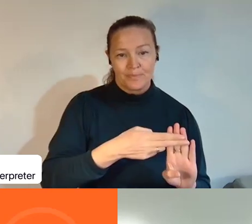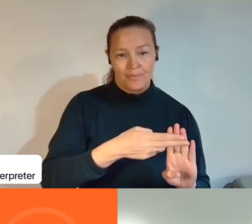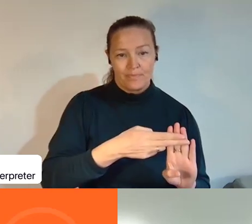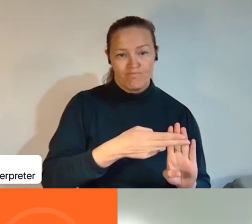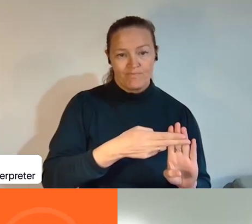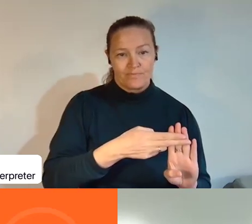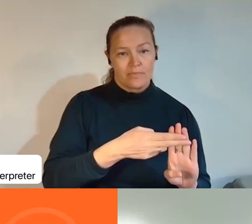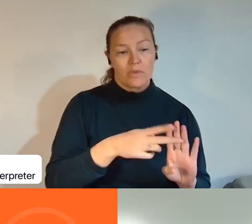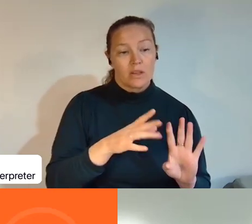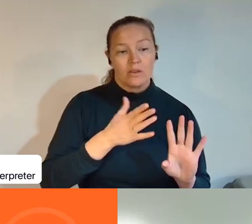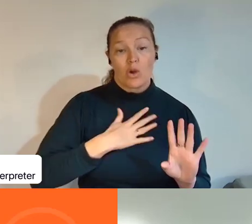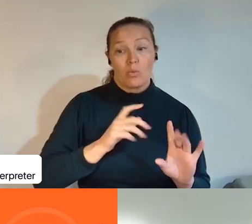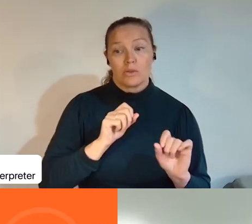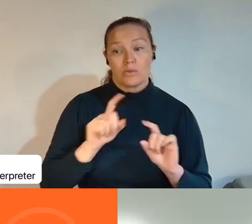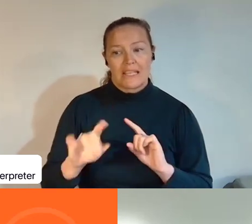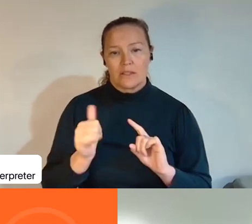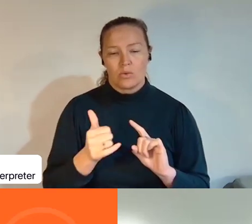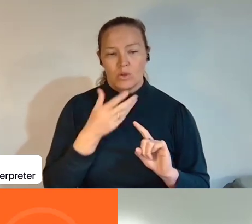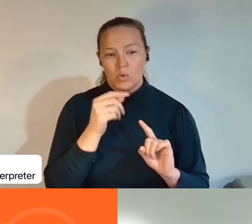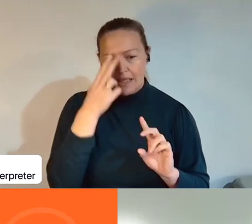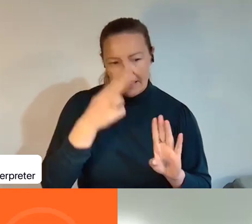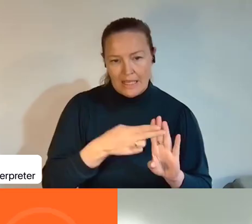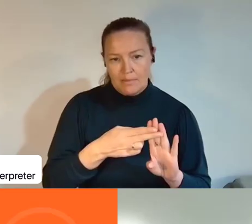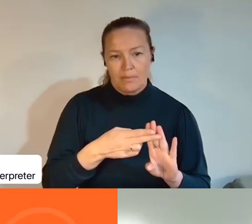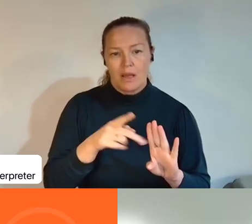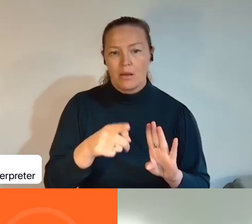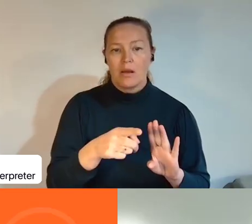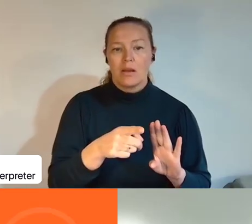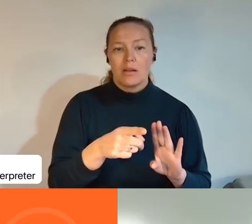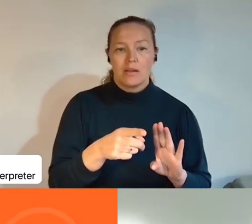or mention a name, and this person wanted to be involved and the staff said "Excuse me,